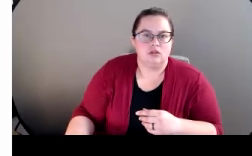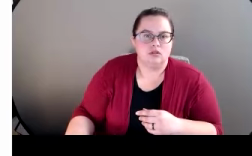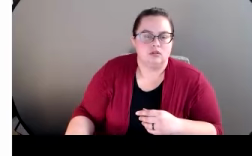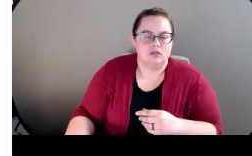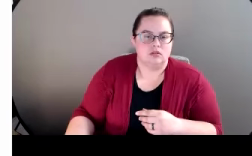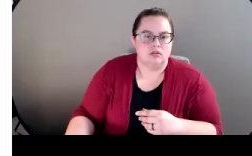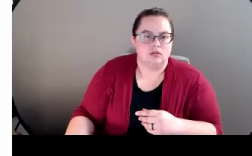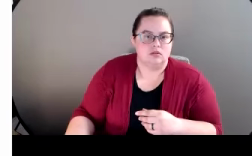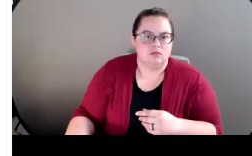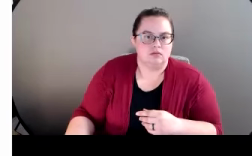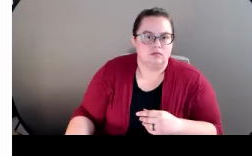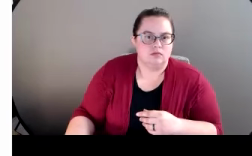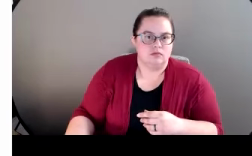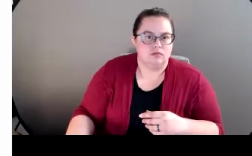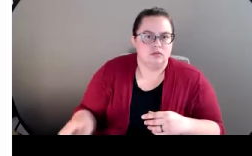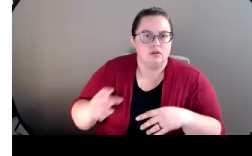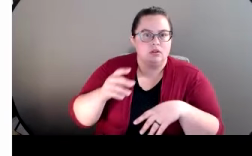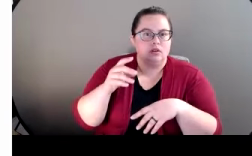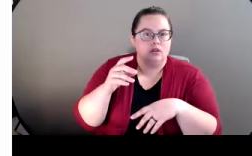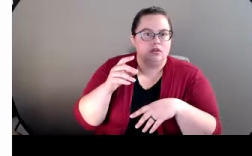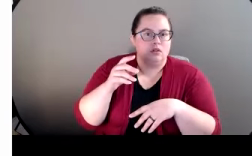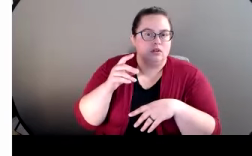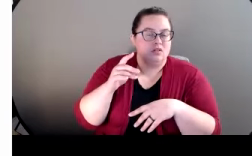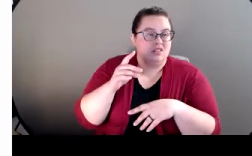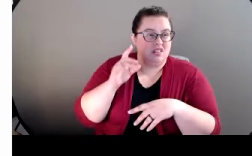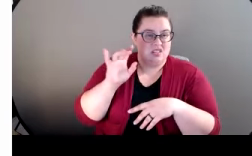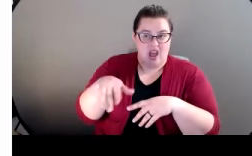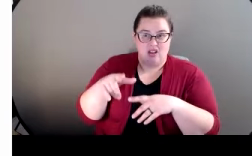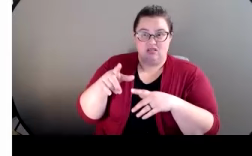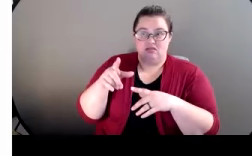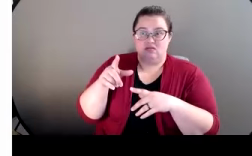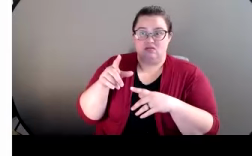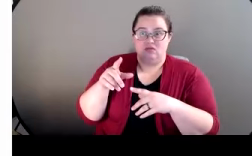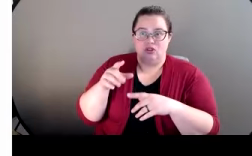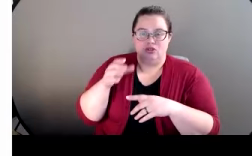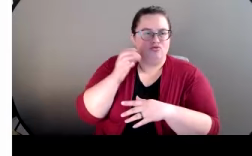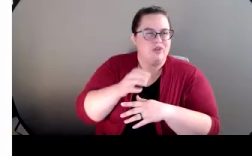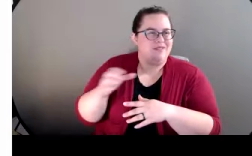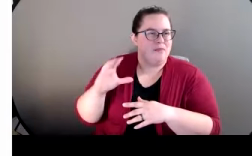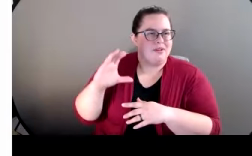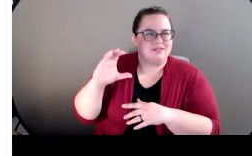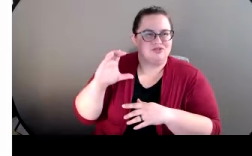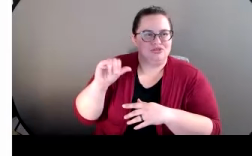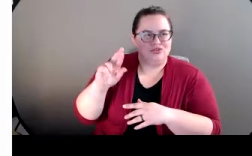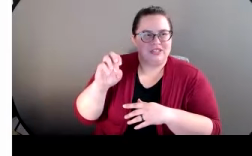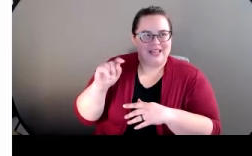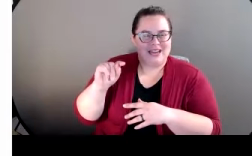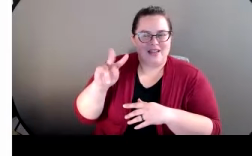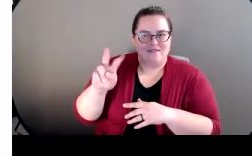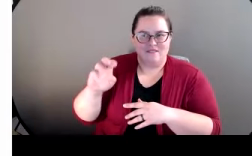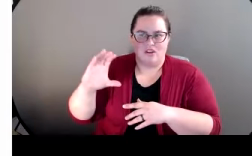This is a set of open licenses, and these aren’t the only open licenses, but these are the main ones that you will see when you're searching